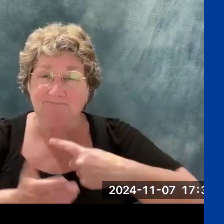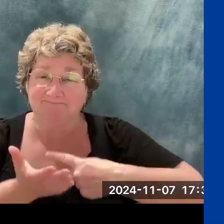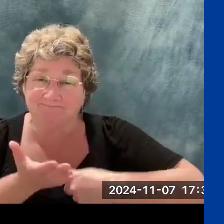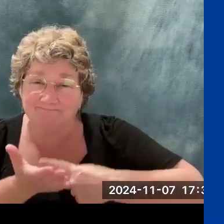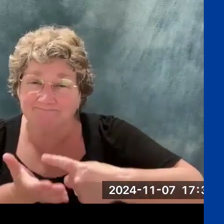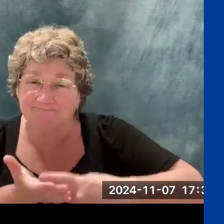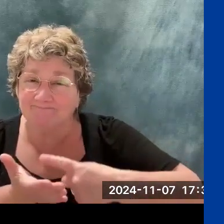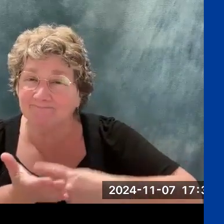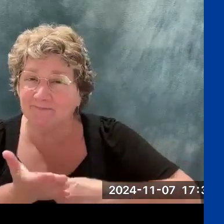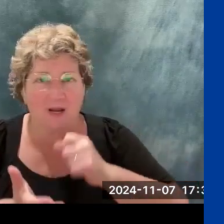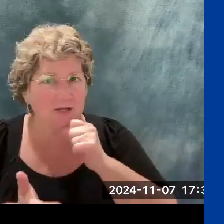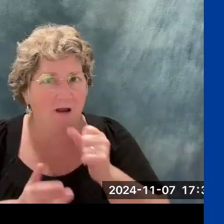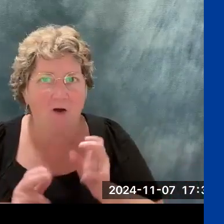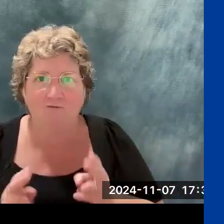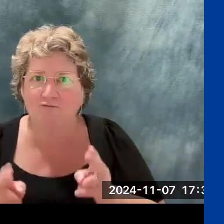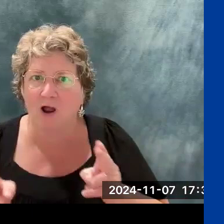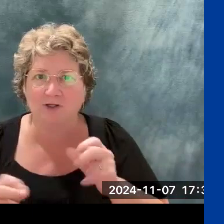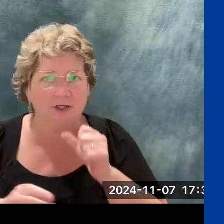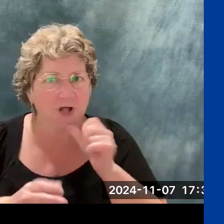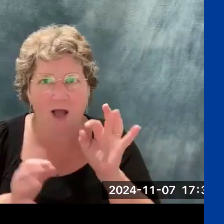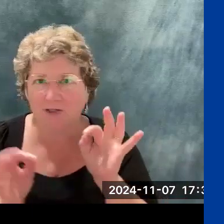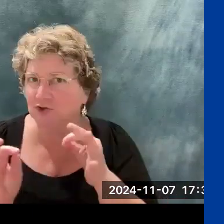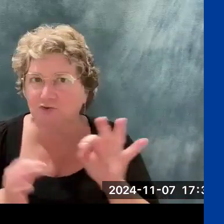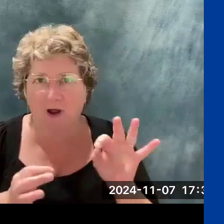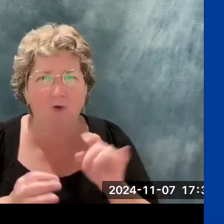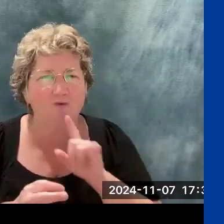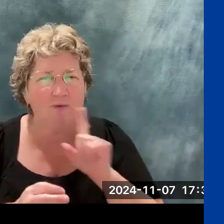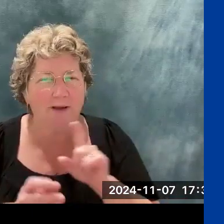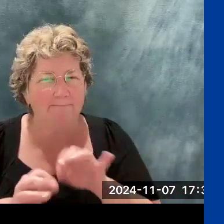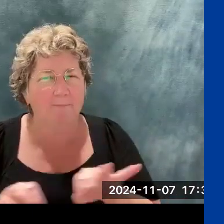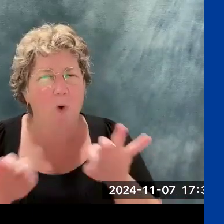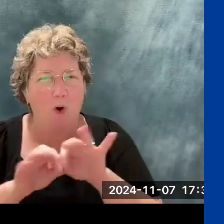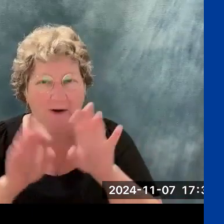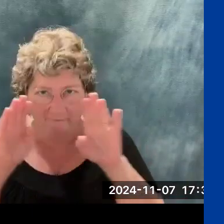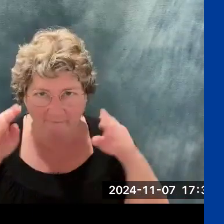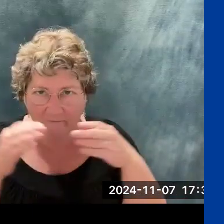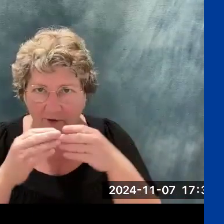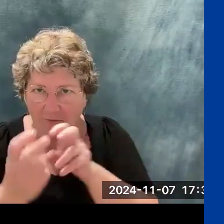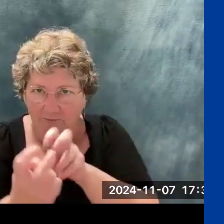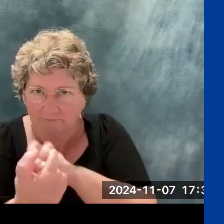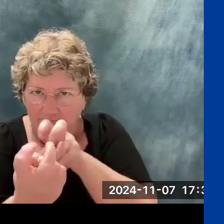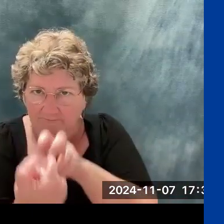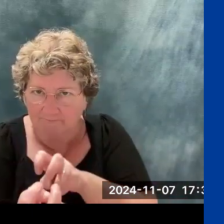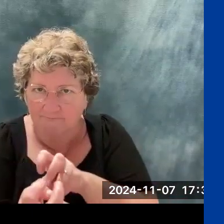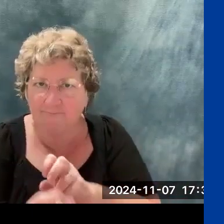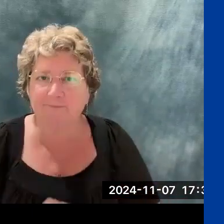It's really important. Using age appropriate language. The younger a child is, the more concrete you